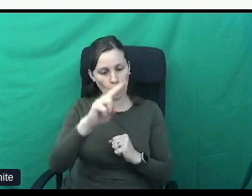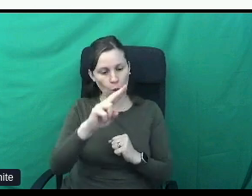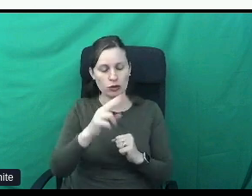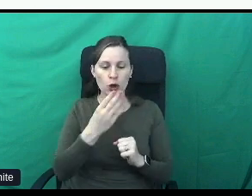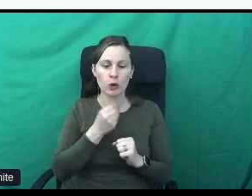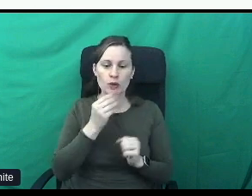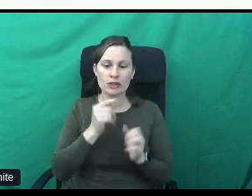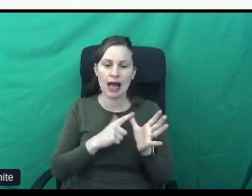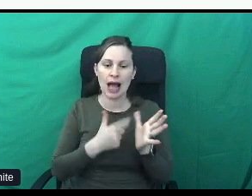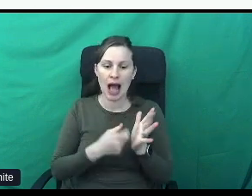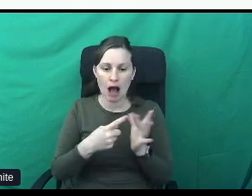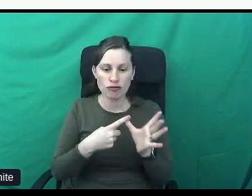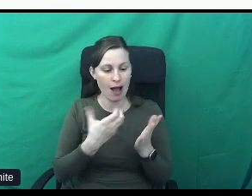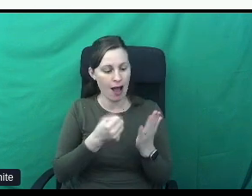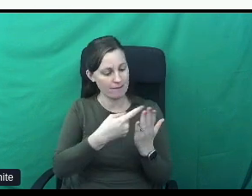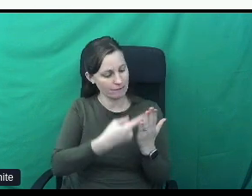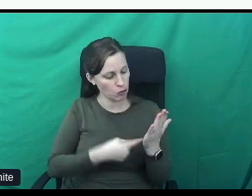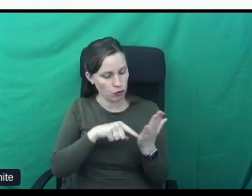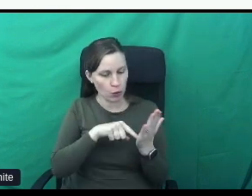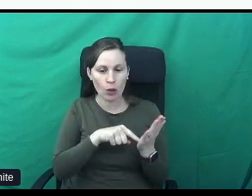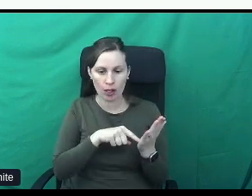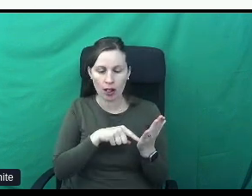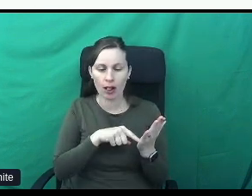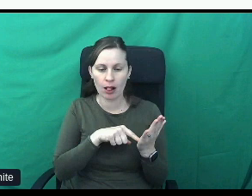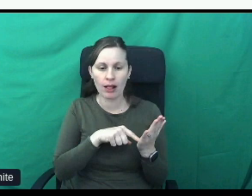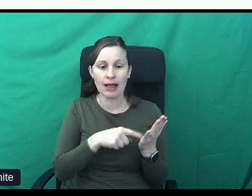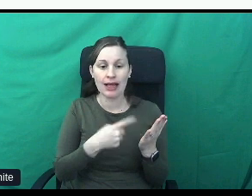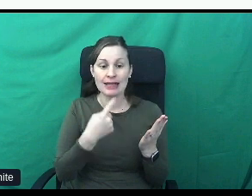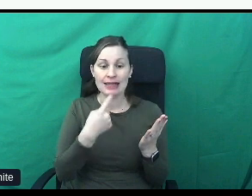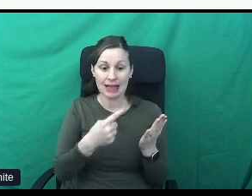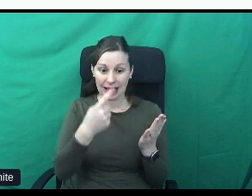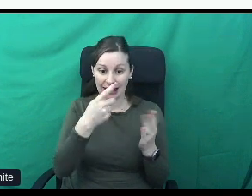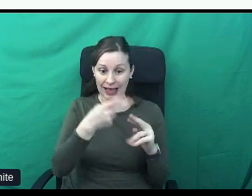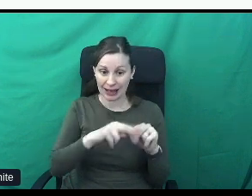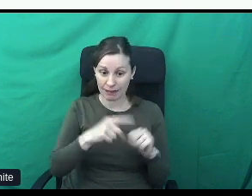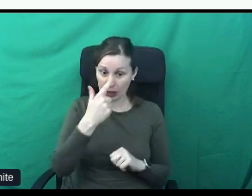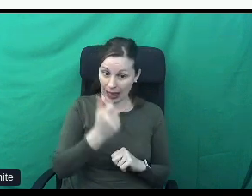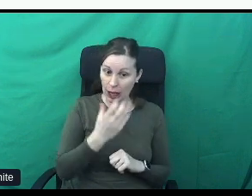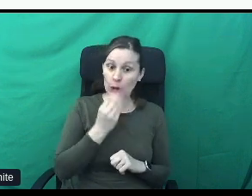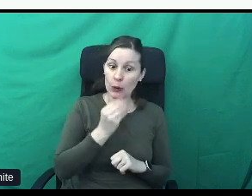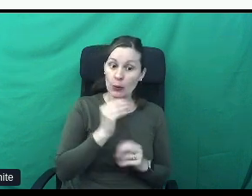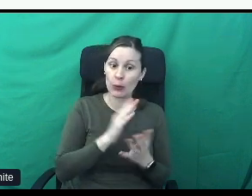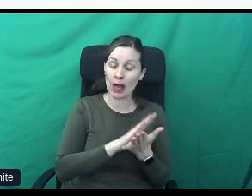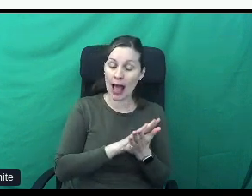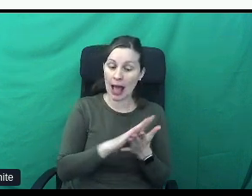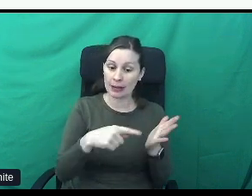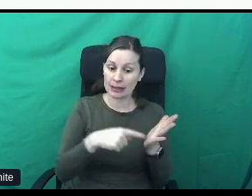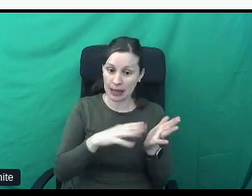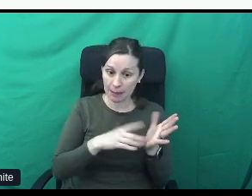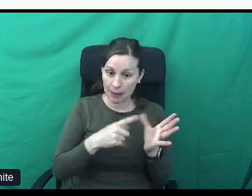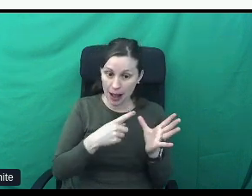and it has some rules. It says that if you can use an activation monument or attribute with the semantics